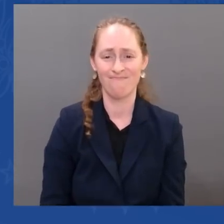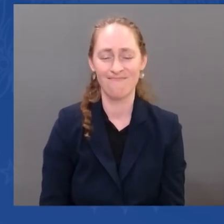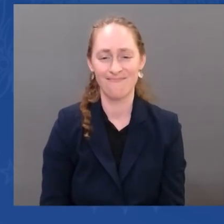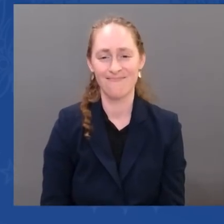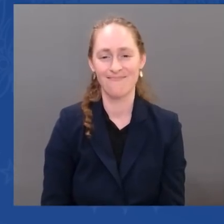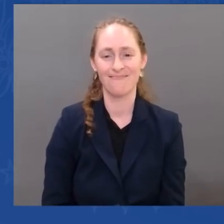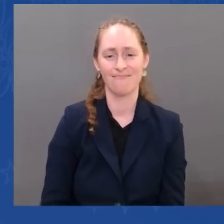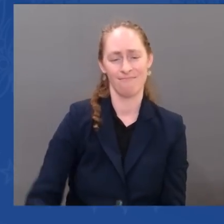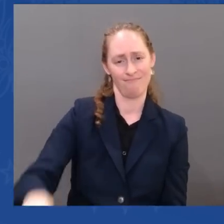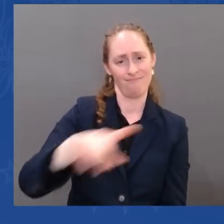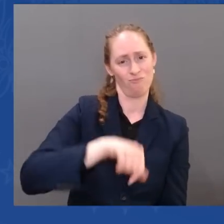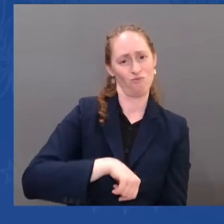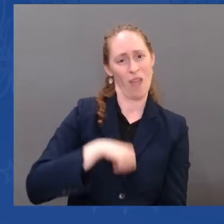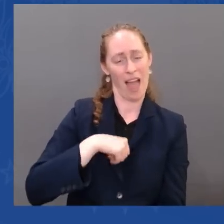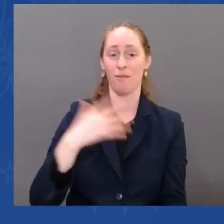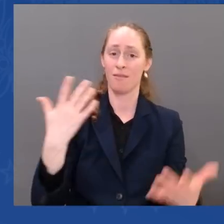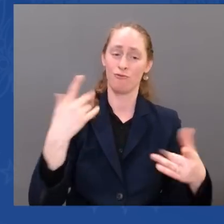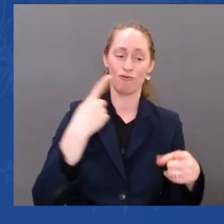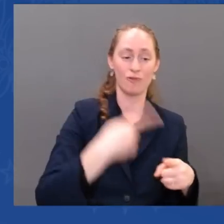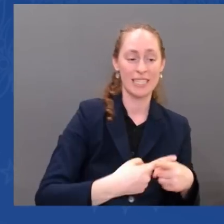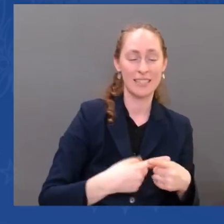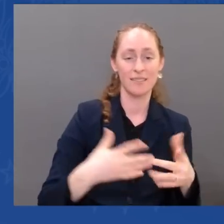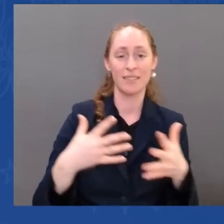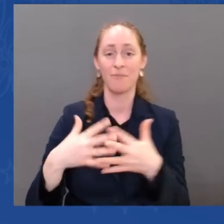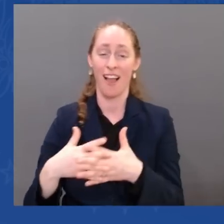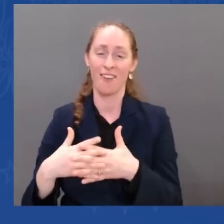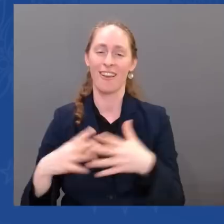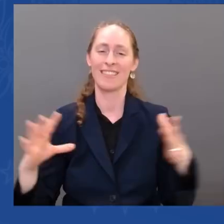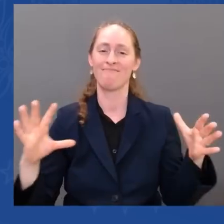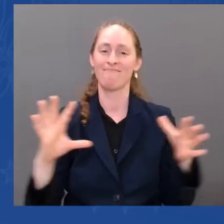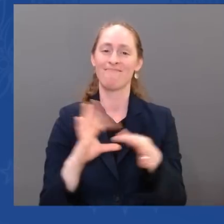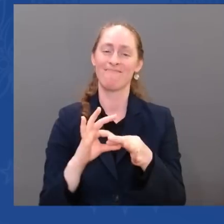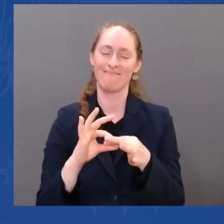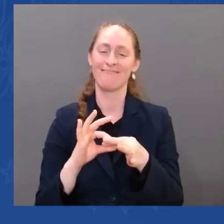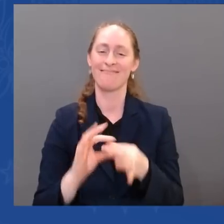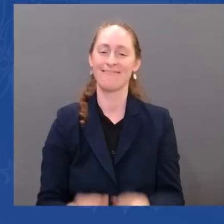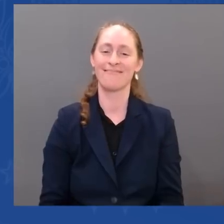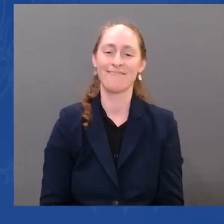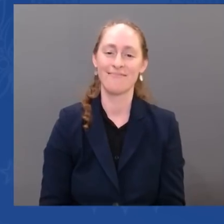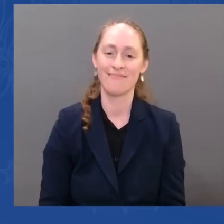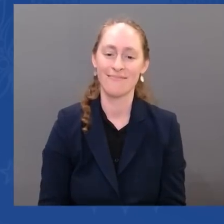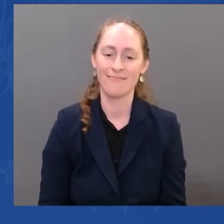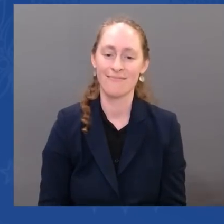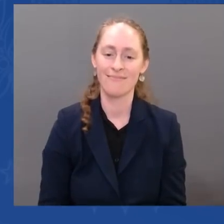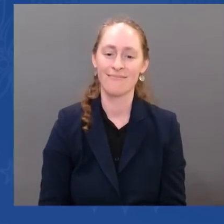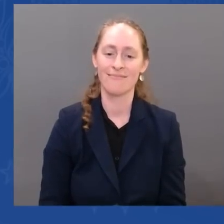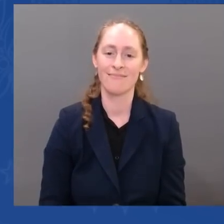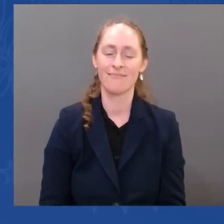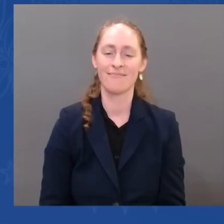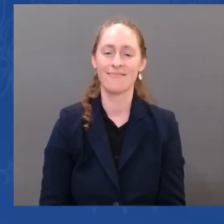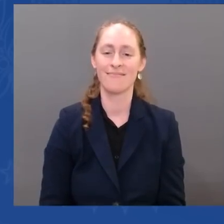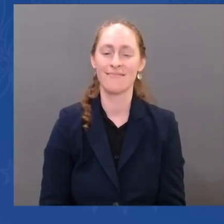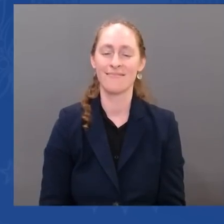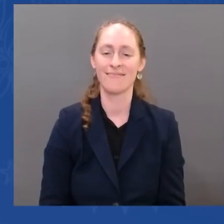Let me especially acknowledge the presence of your new ambassador to Greece, George Tsunis.